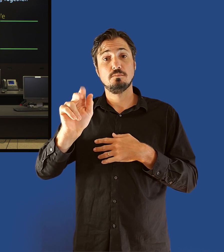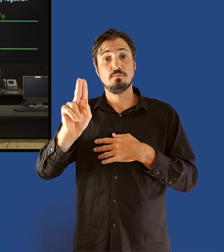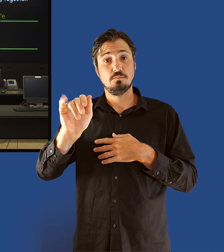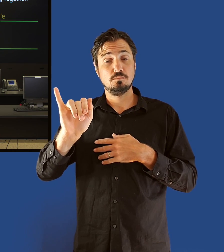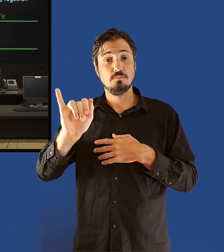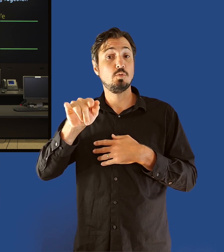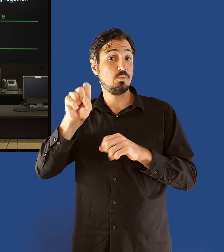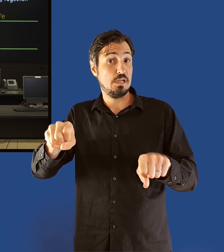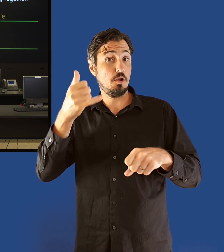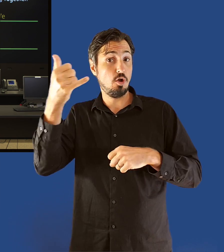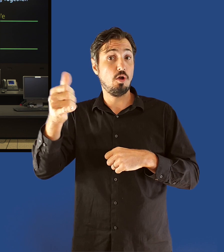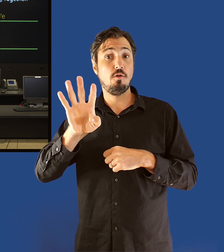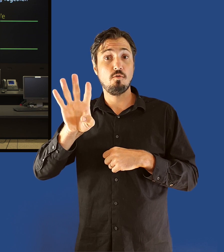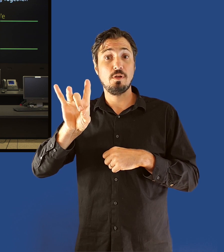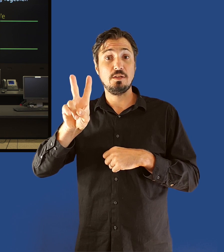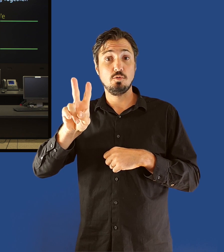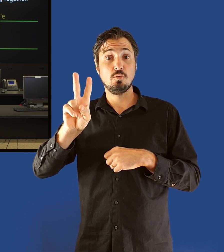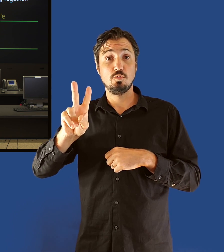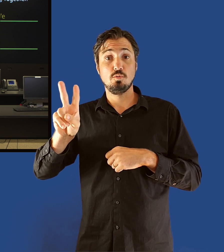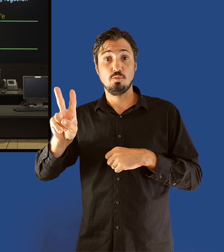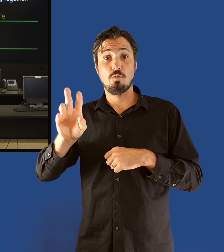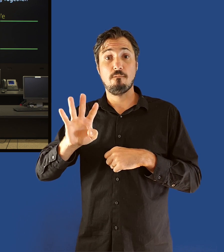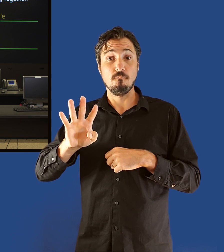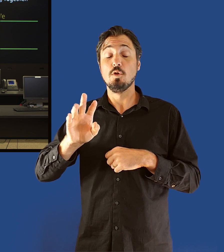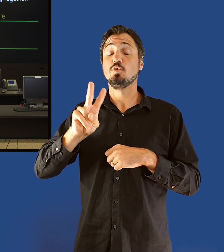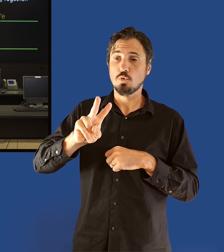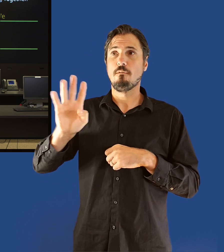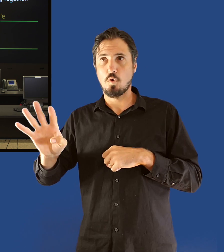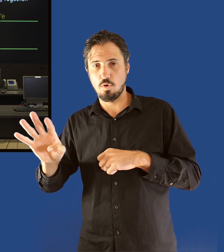Or call them at 482-2224.